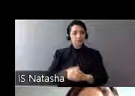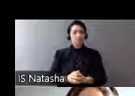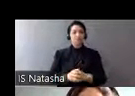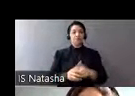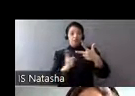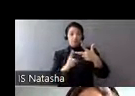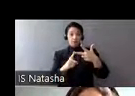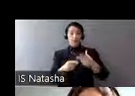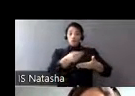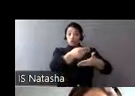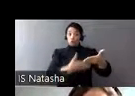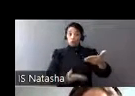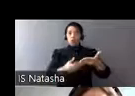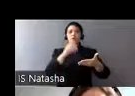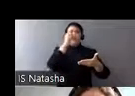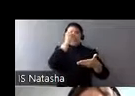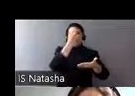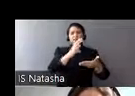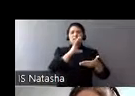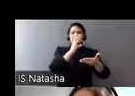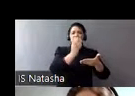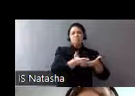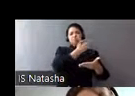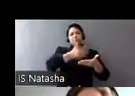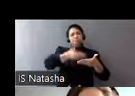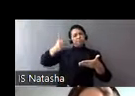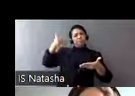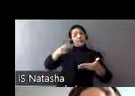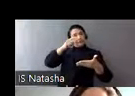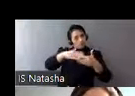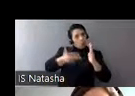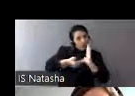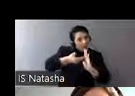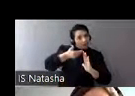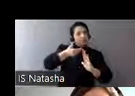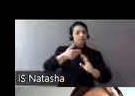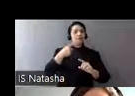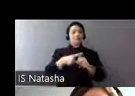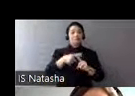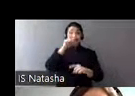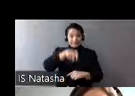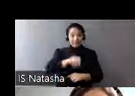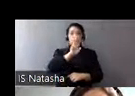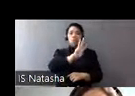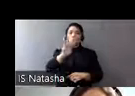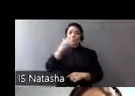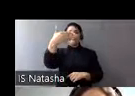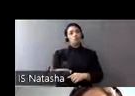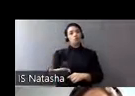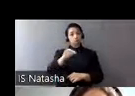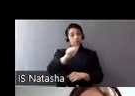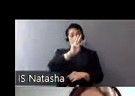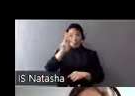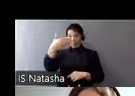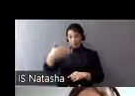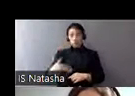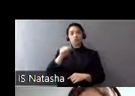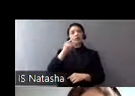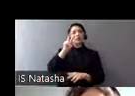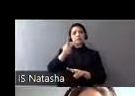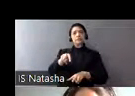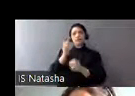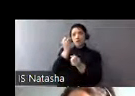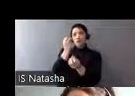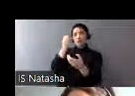It needs to have a centralized website or area where there's more commonly updated information.